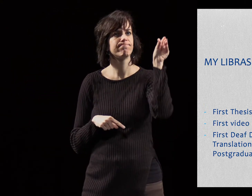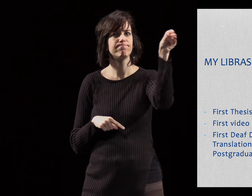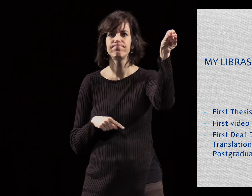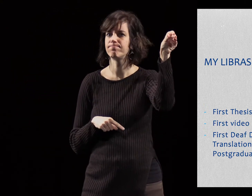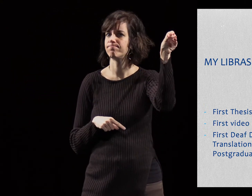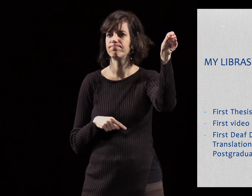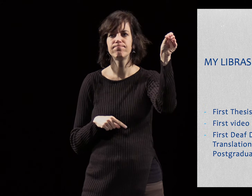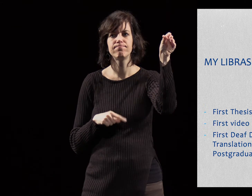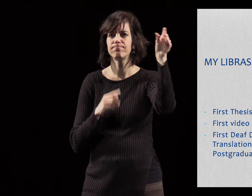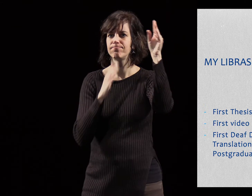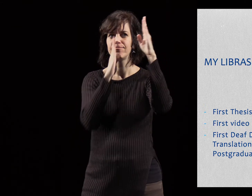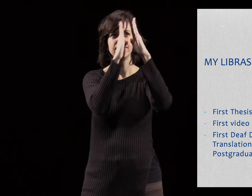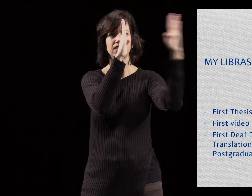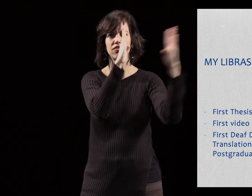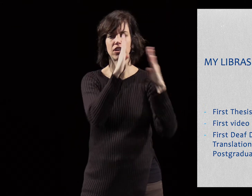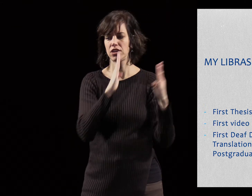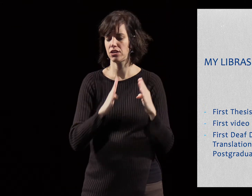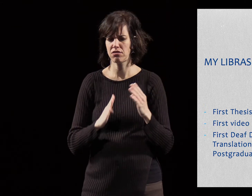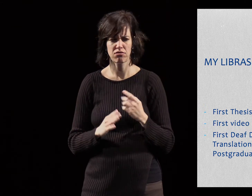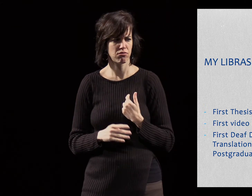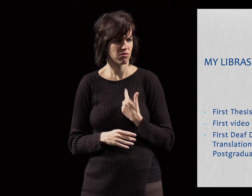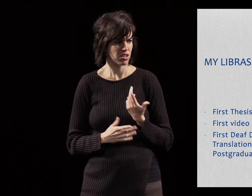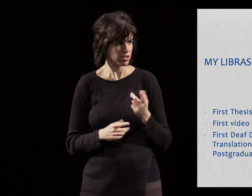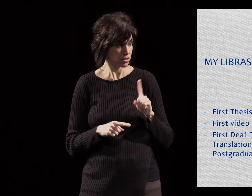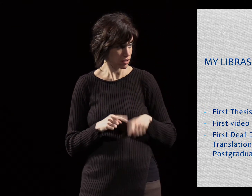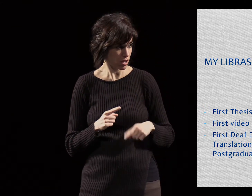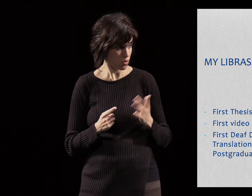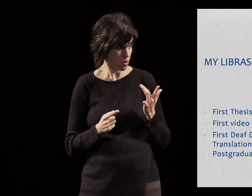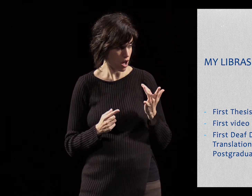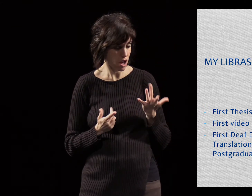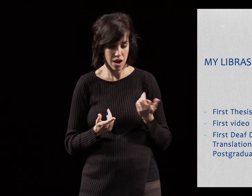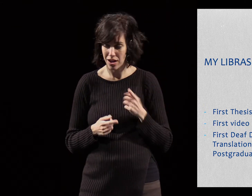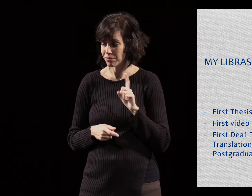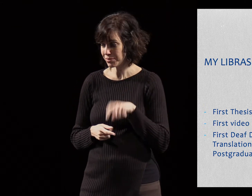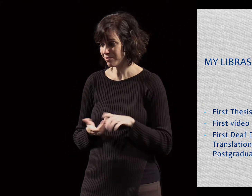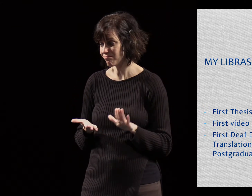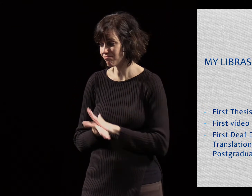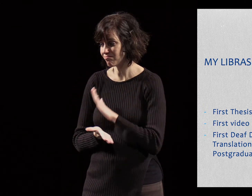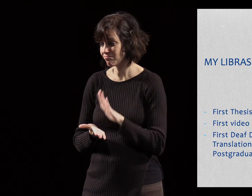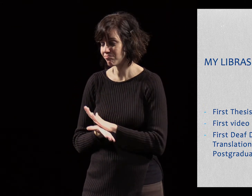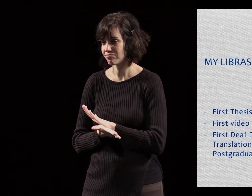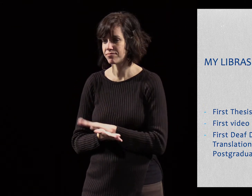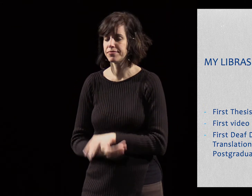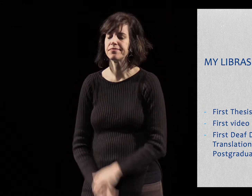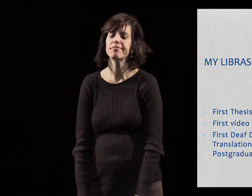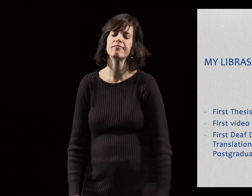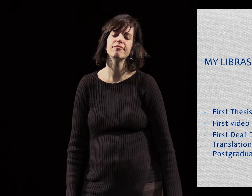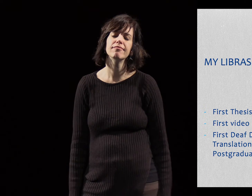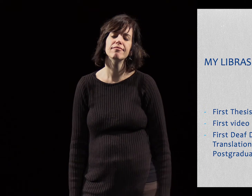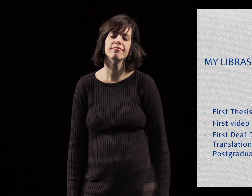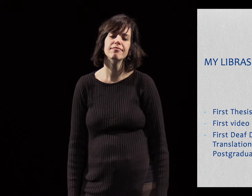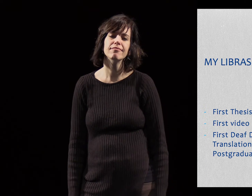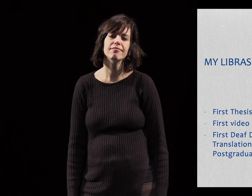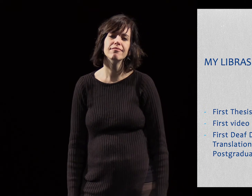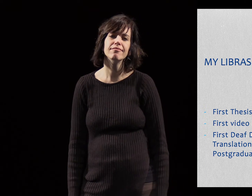And the college said, "No, we can't accept this." They said, "We need a physical paper."